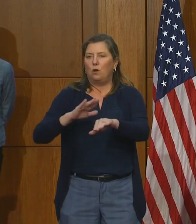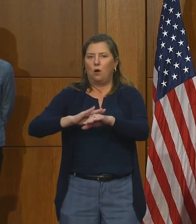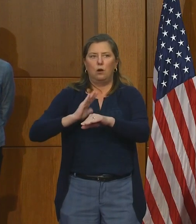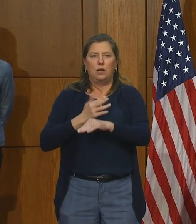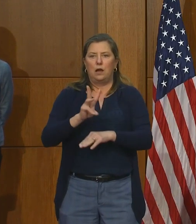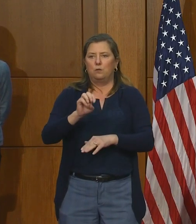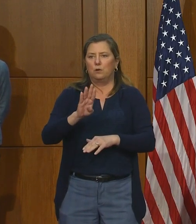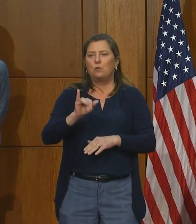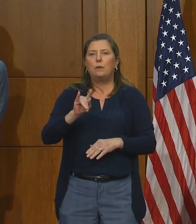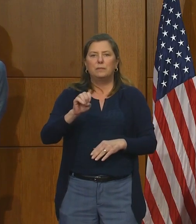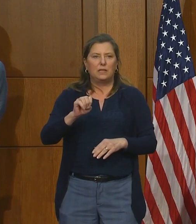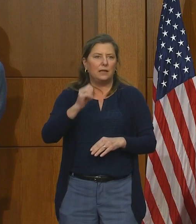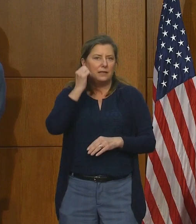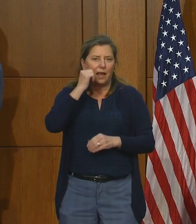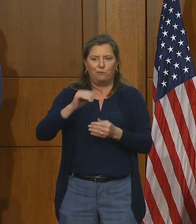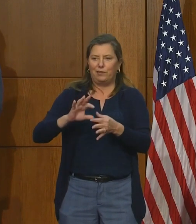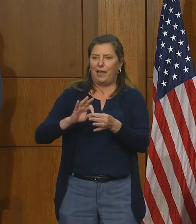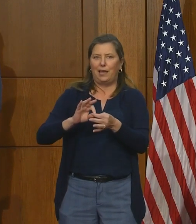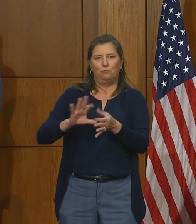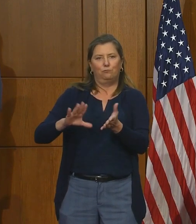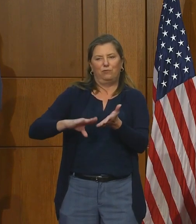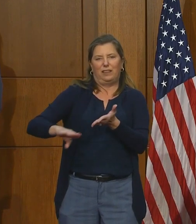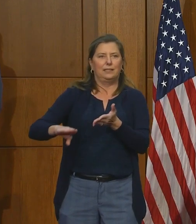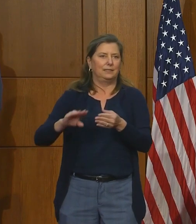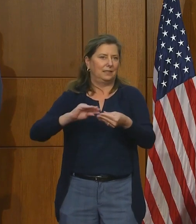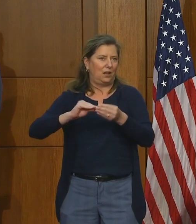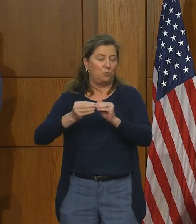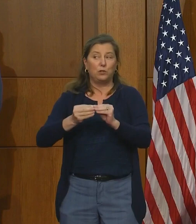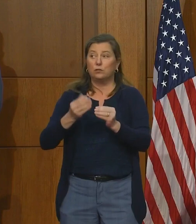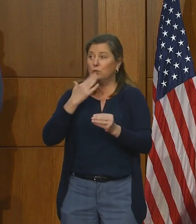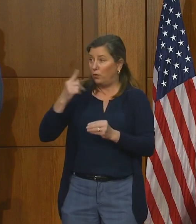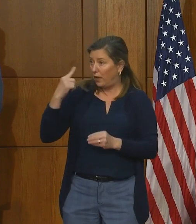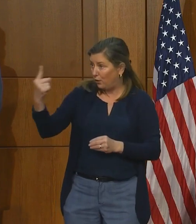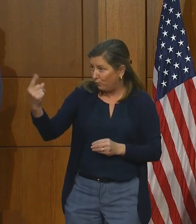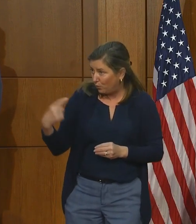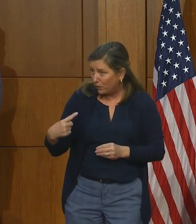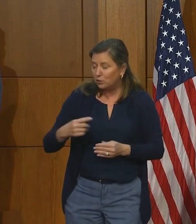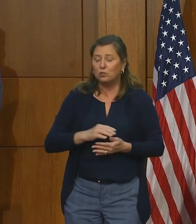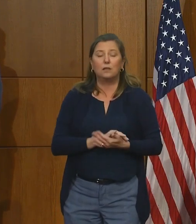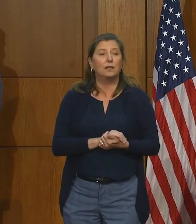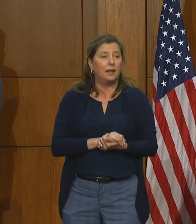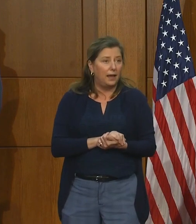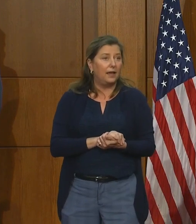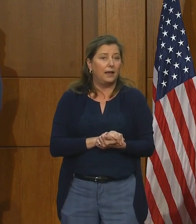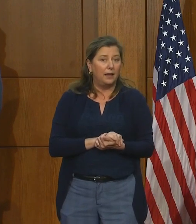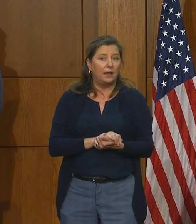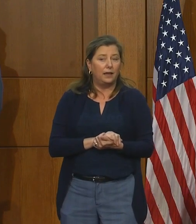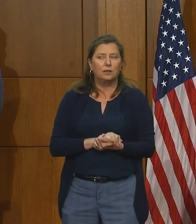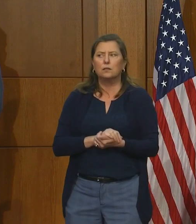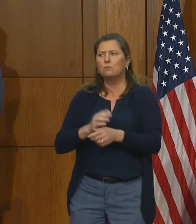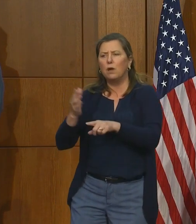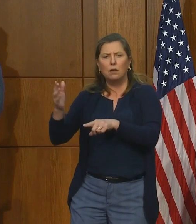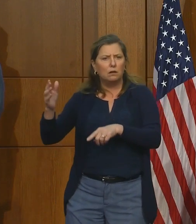PROGRAM. AND SO THAT NUMBER NOW IS REFLECTED ON. THE WEBSITE